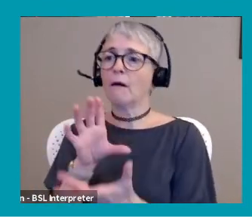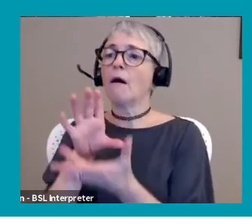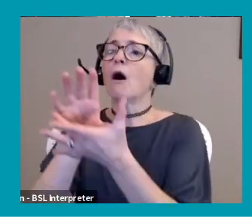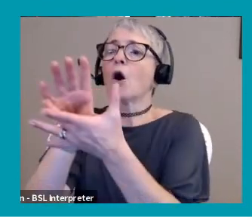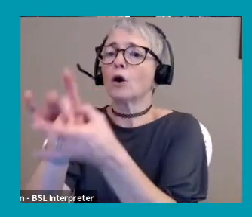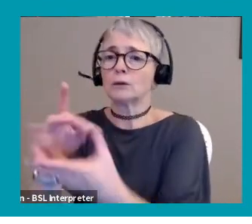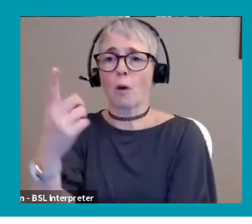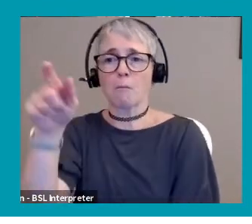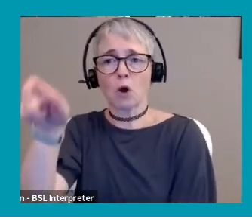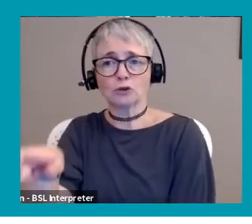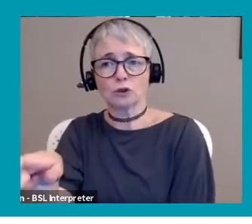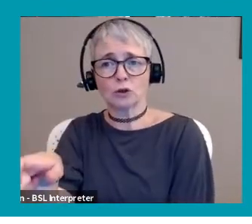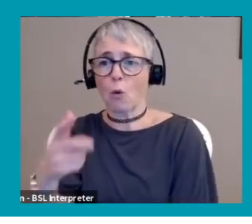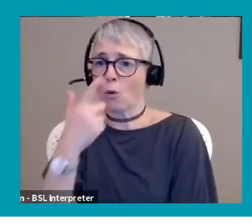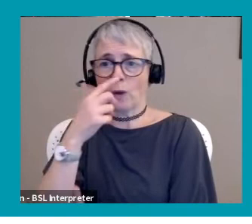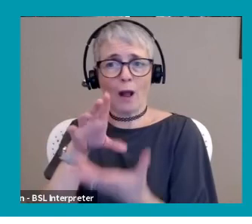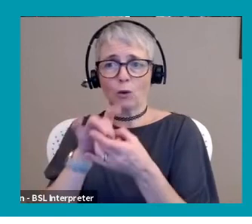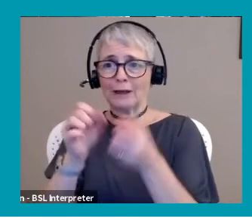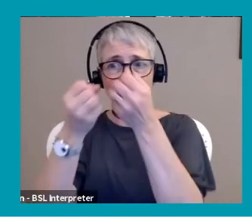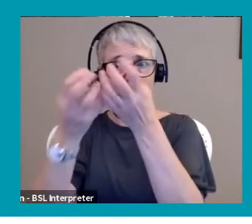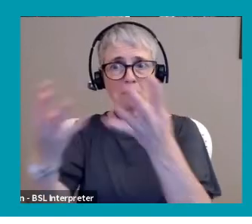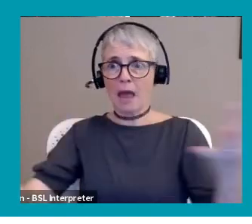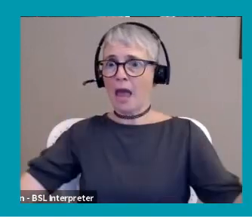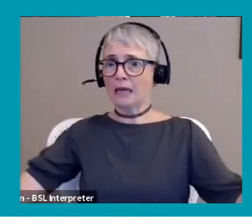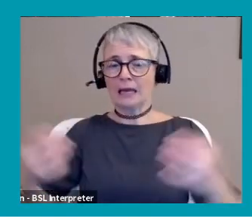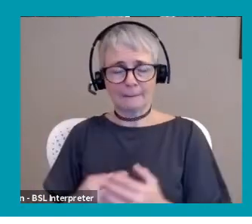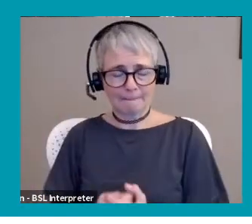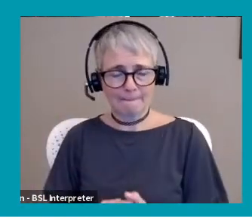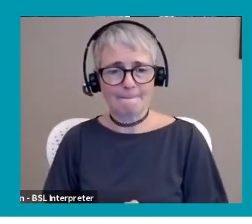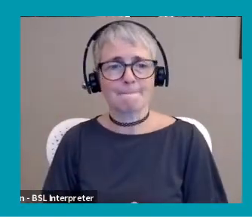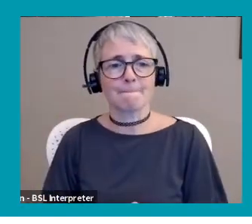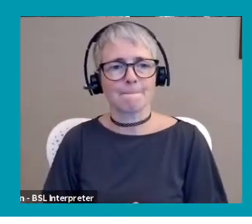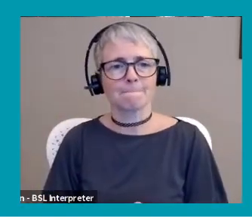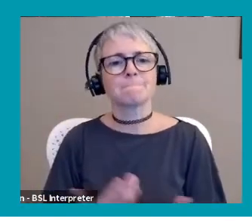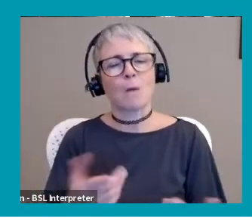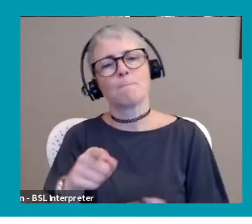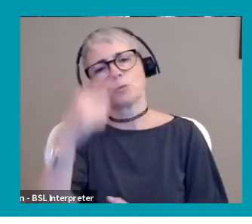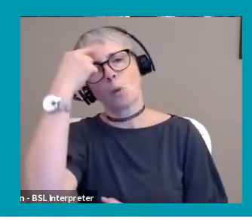Here's just couple of tips when you are thinking of using LinkedIn you have to set up the profile.